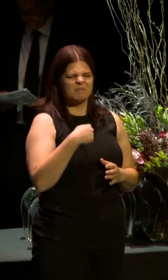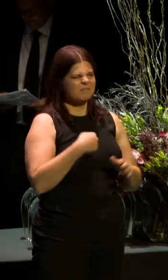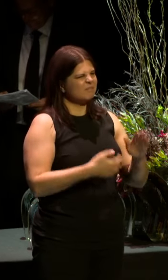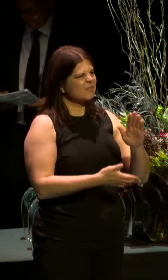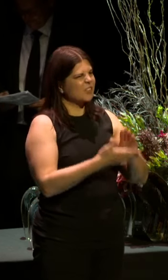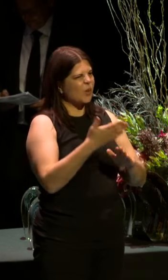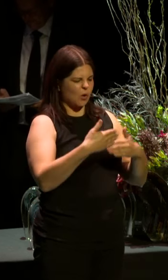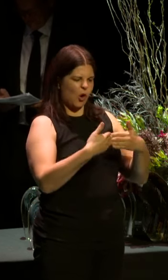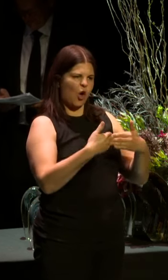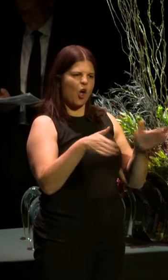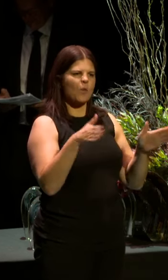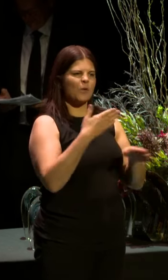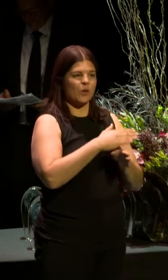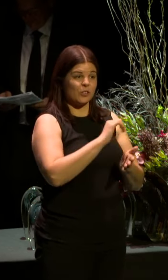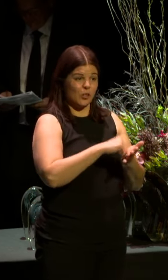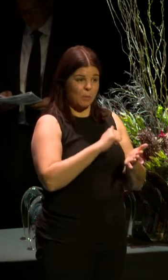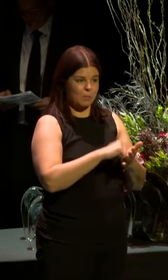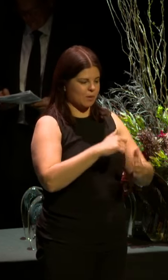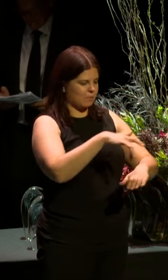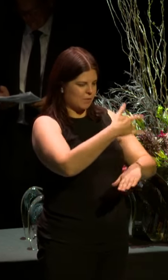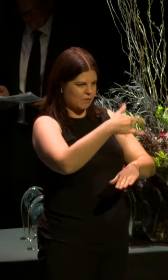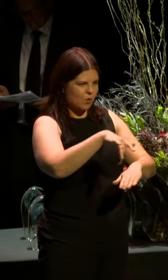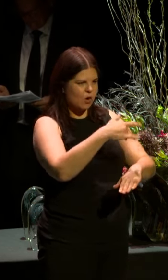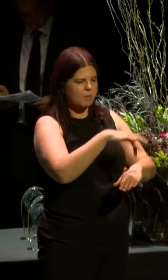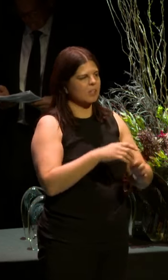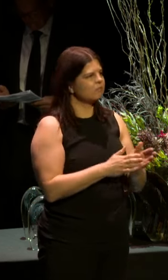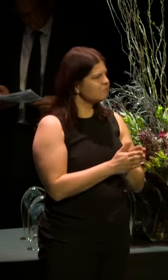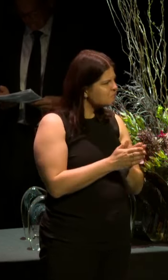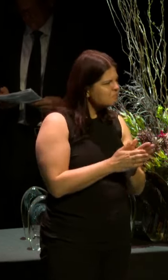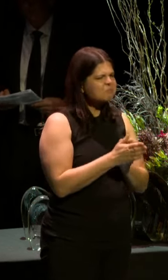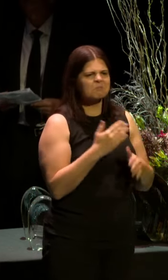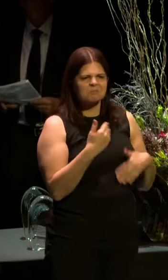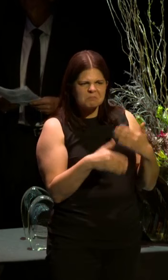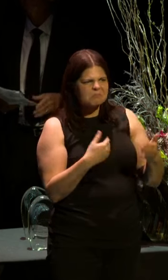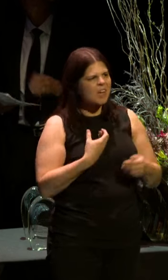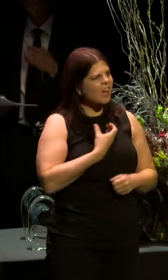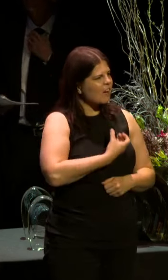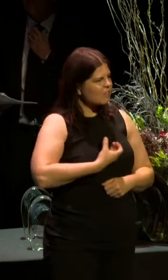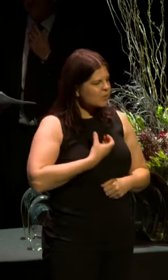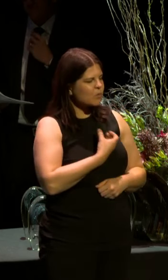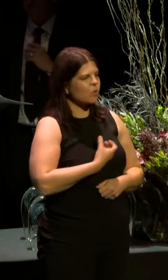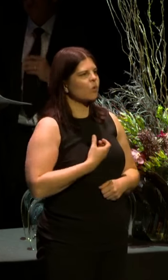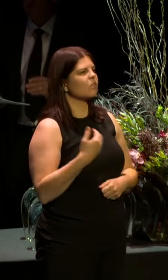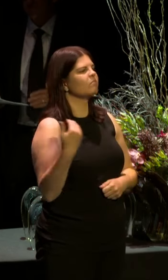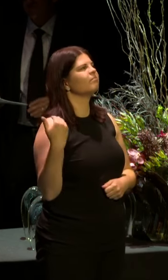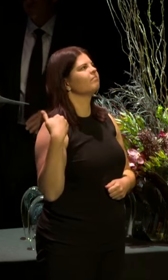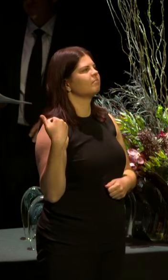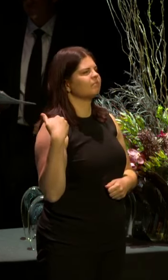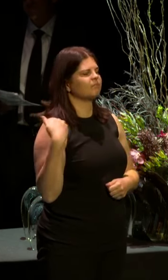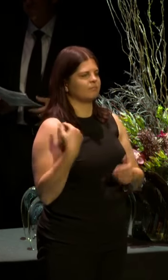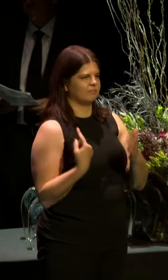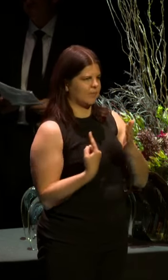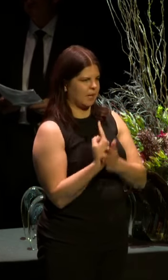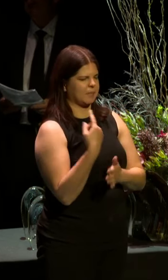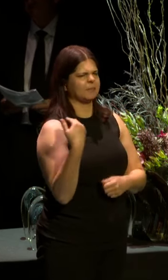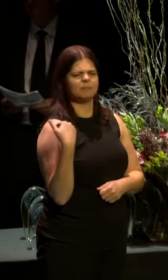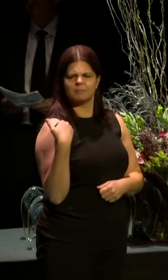for performers and, you know, just getting into my little groove and I get the tap on the shoulder